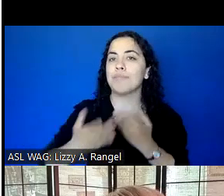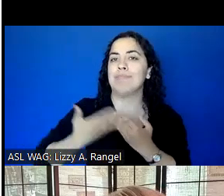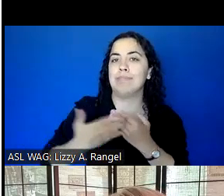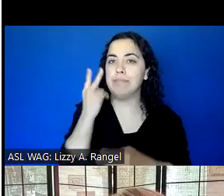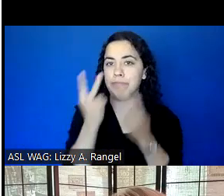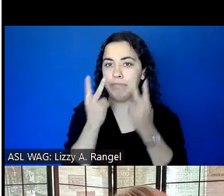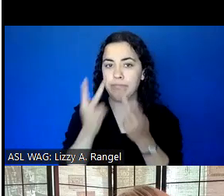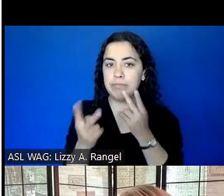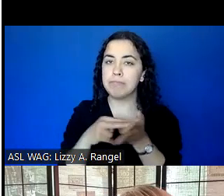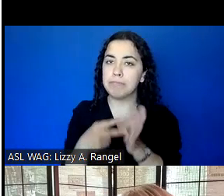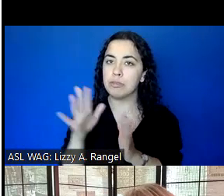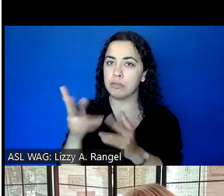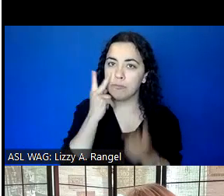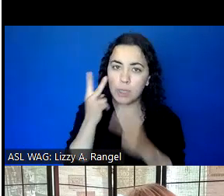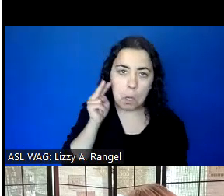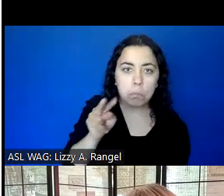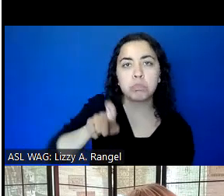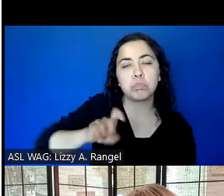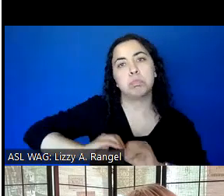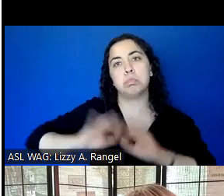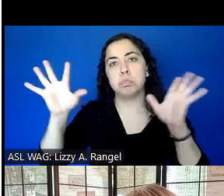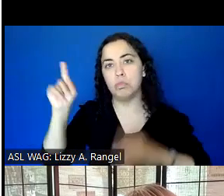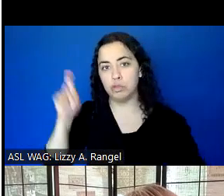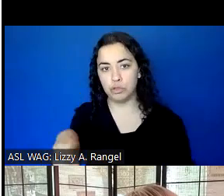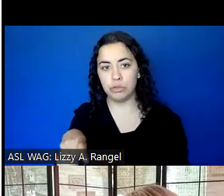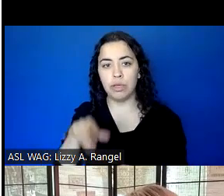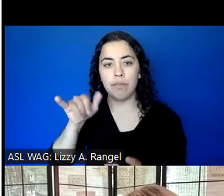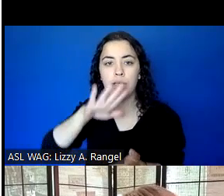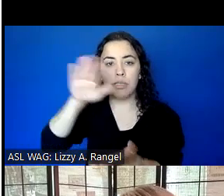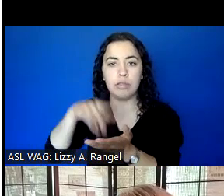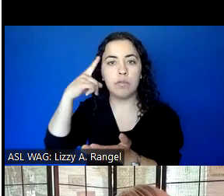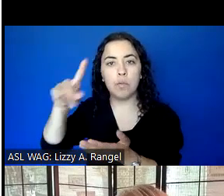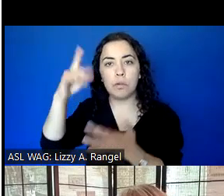concepts I am going to be talking about today come from this concept. Where your users should be able